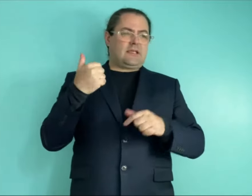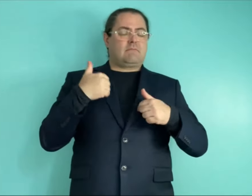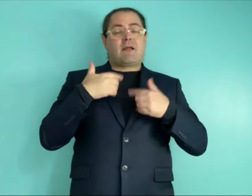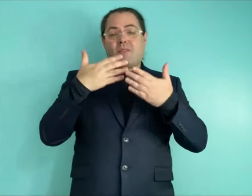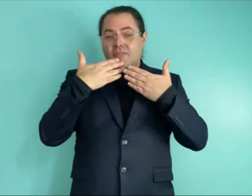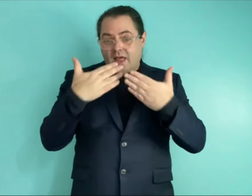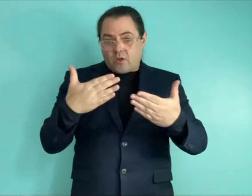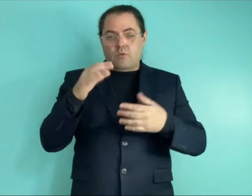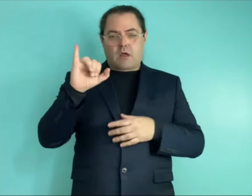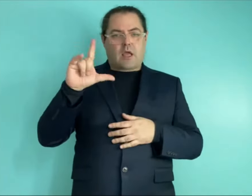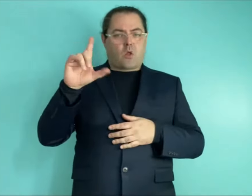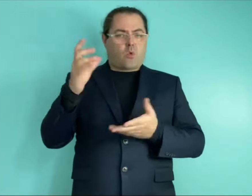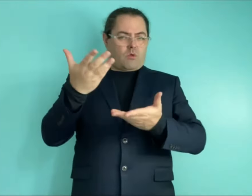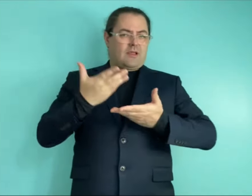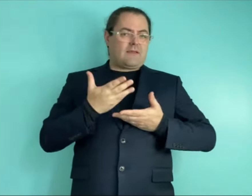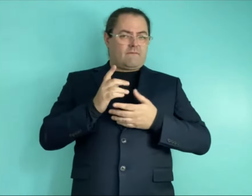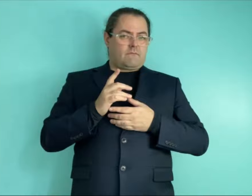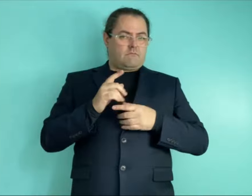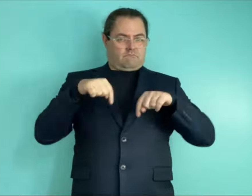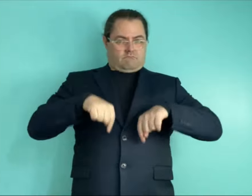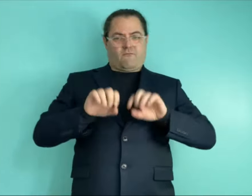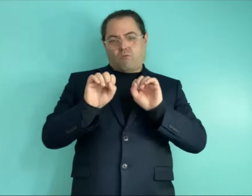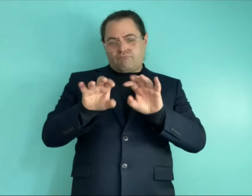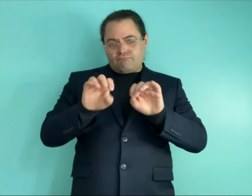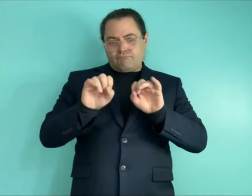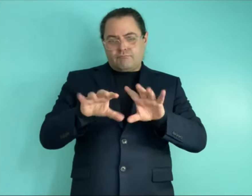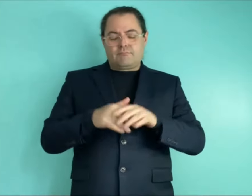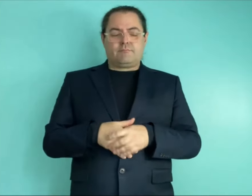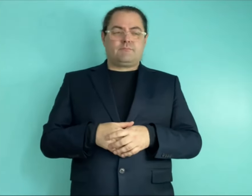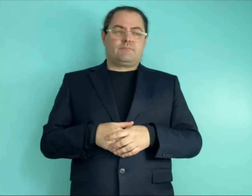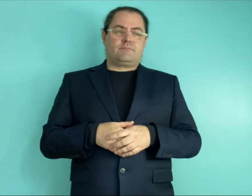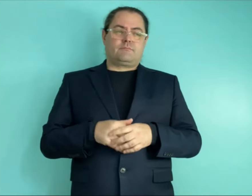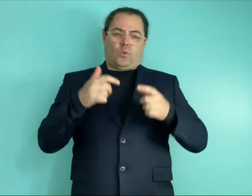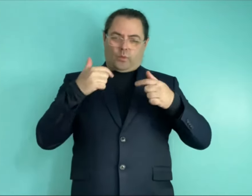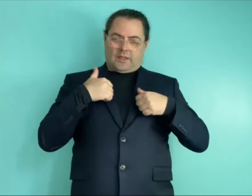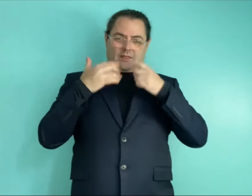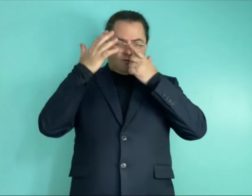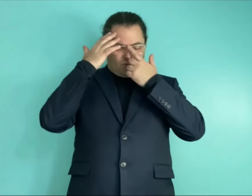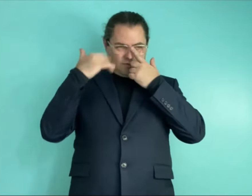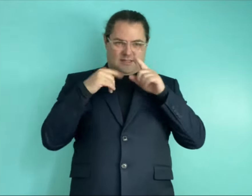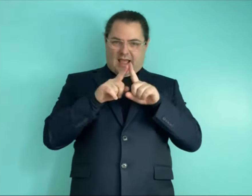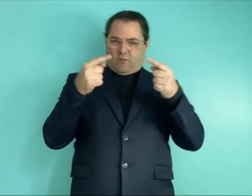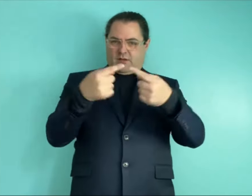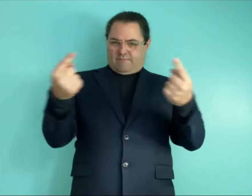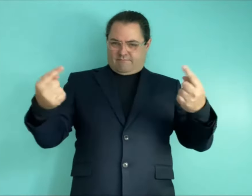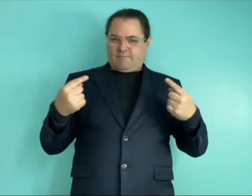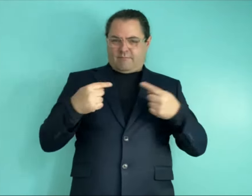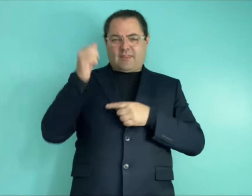involved with the original fees or who were 16:22:24 we were talking about the Healthy